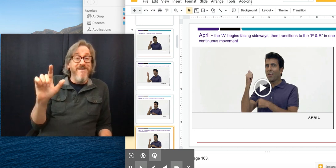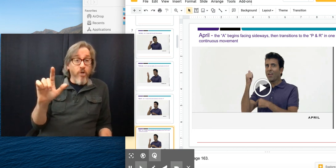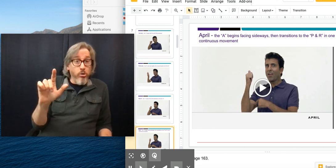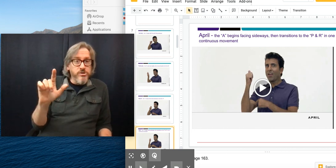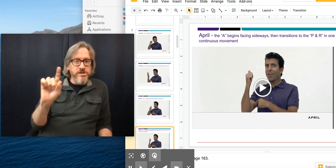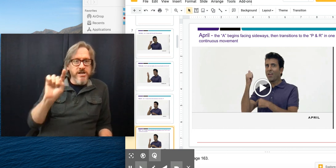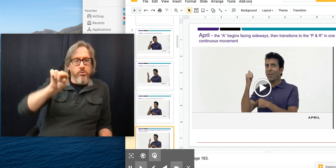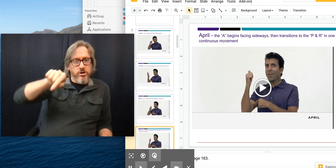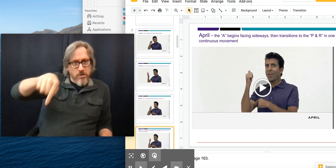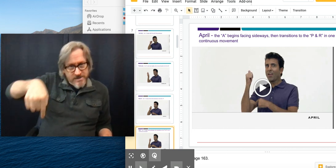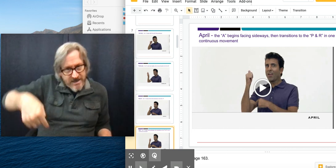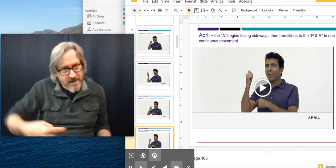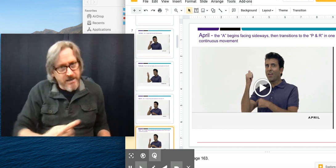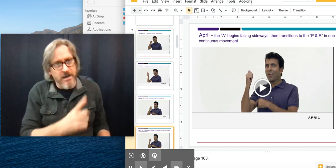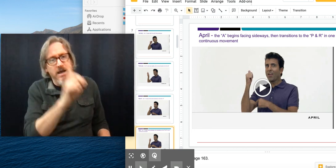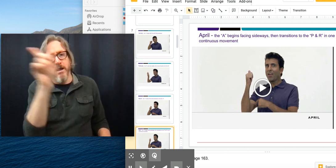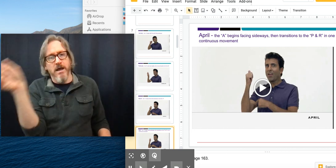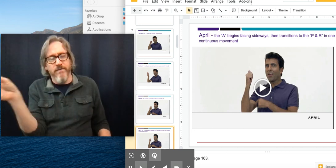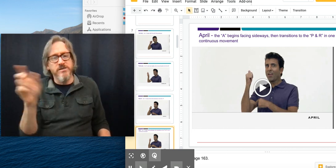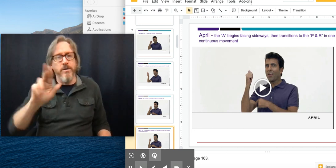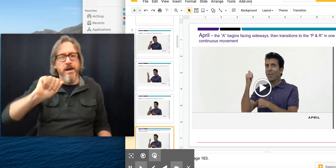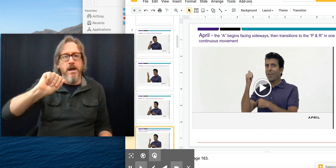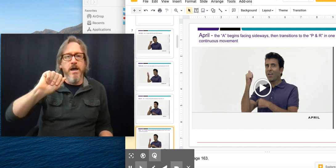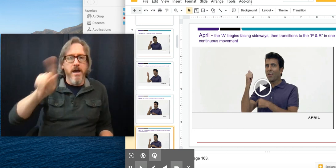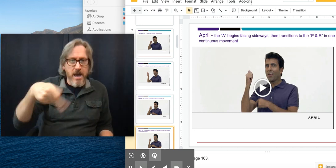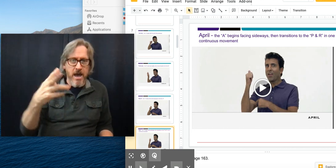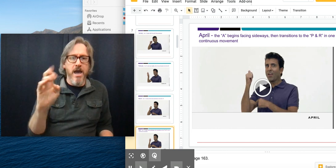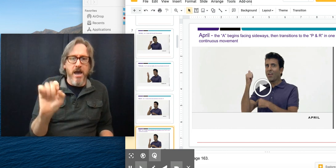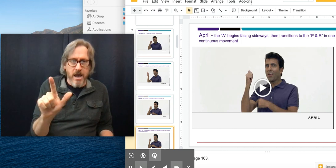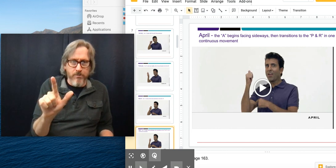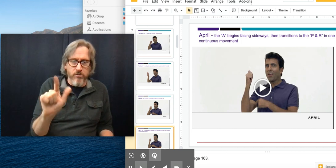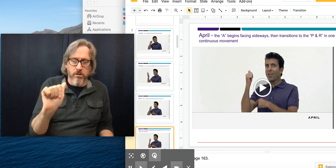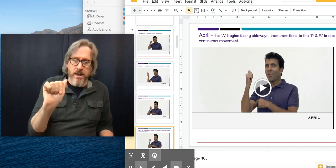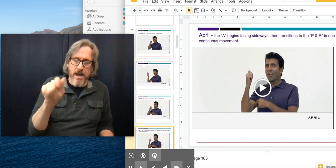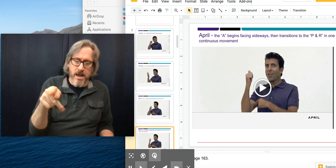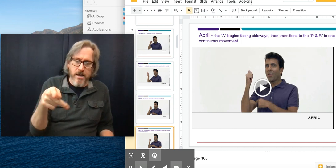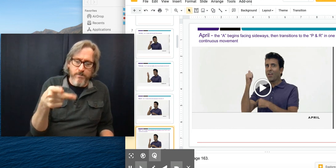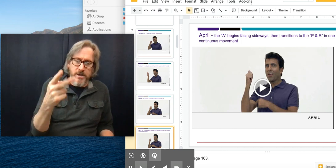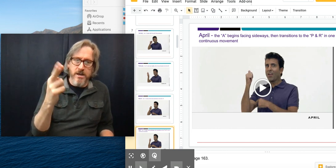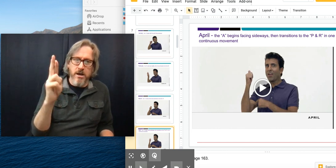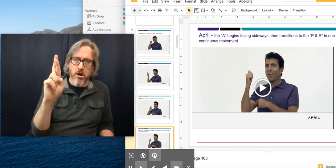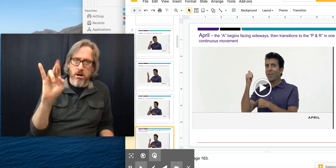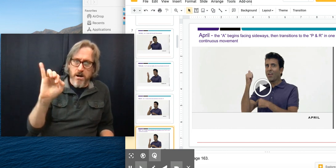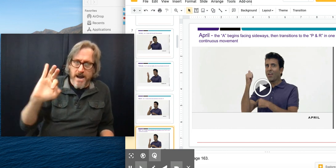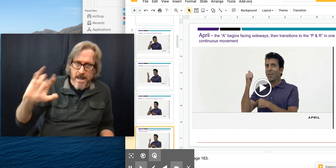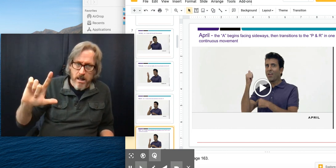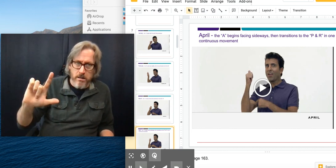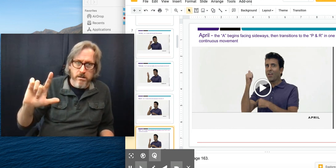I've also seen it where it drops in in this way April a-p-r-i-l